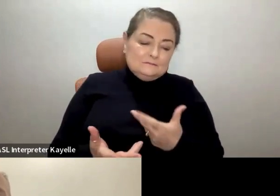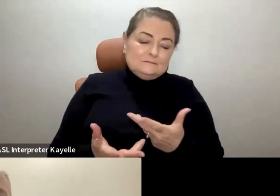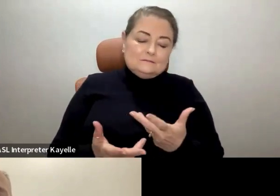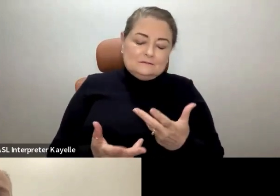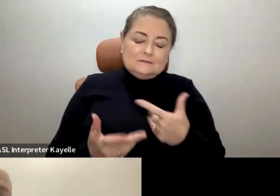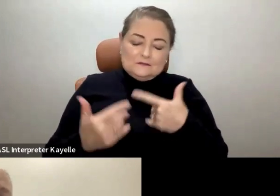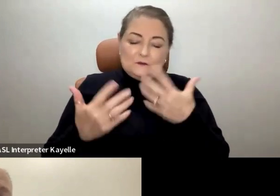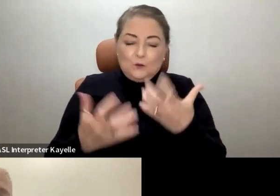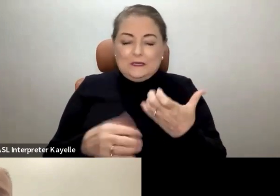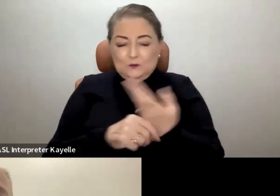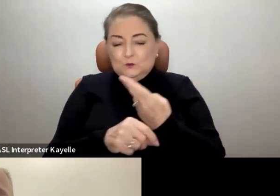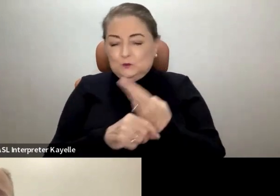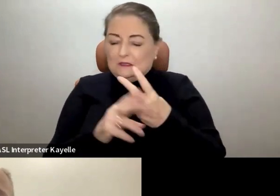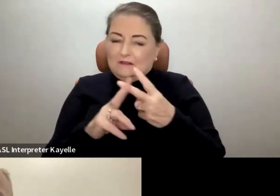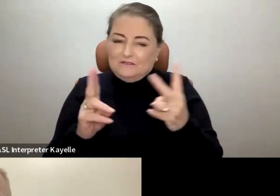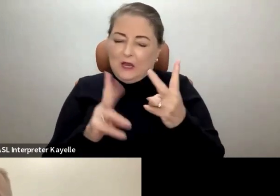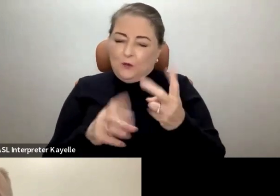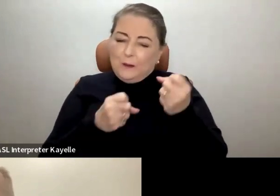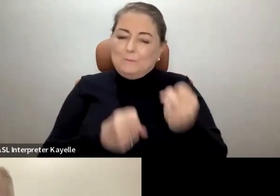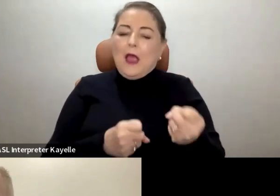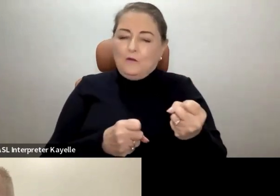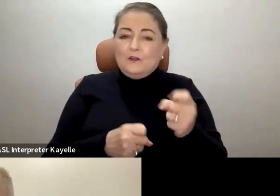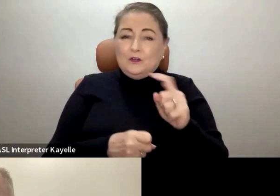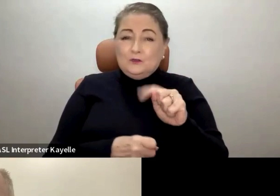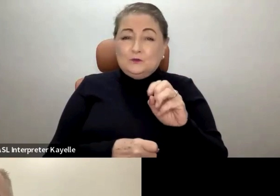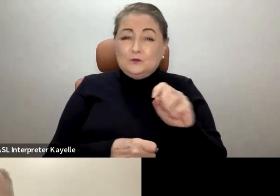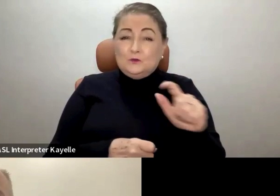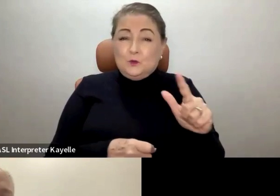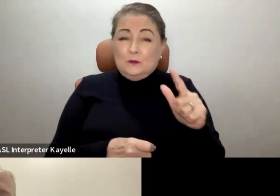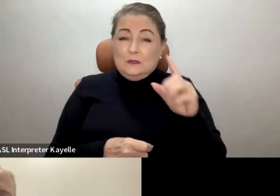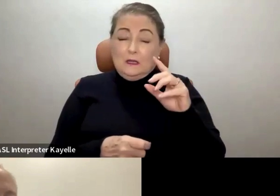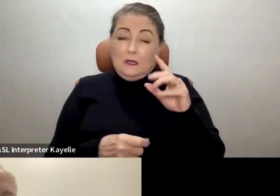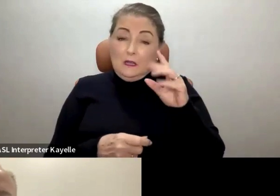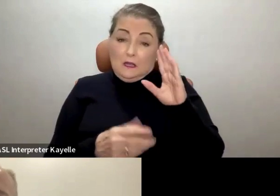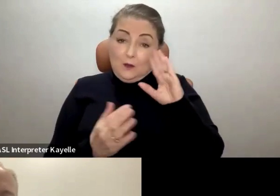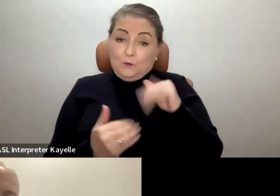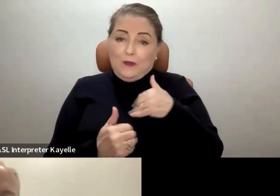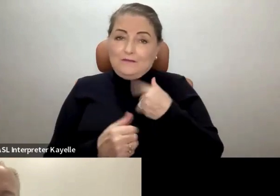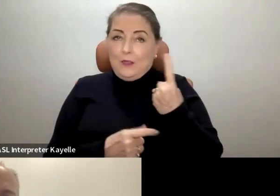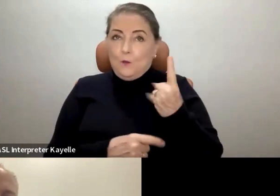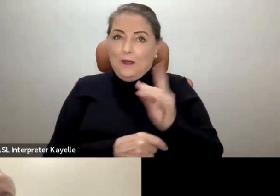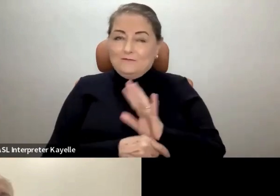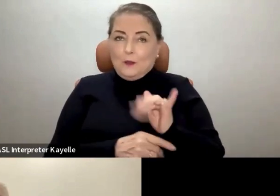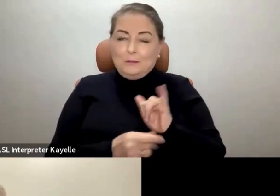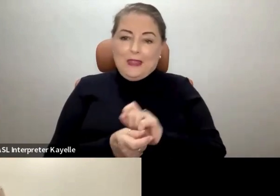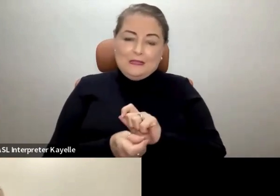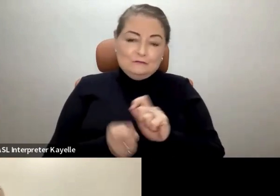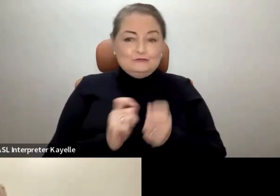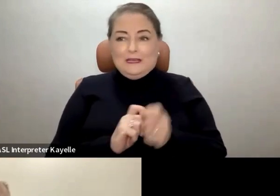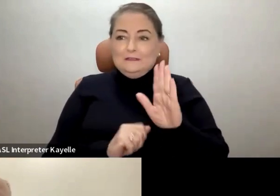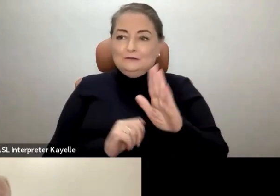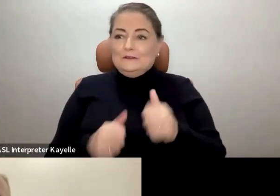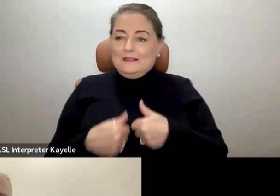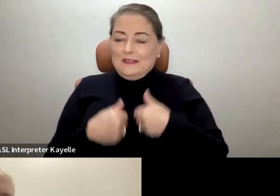to use that very, very powerful tool. And I hope everyone has that one film that has changed their life. And I remember the